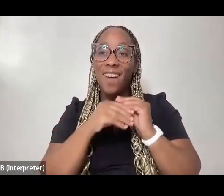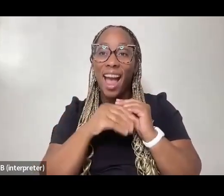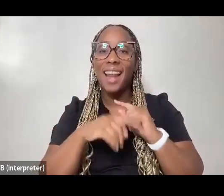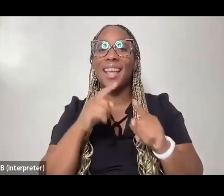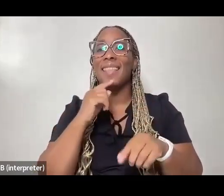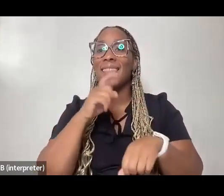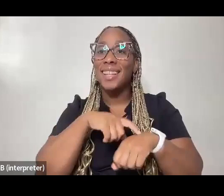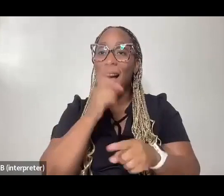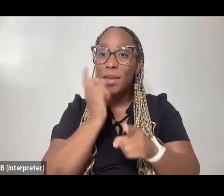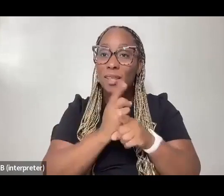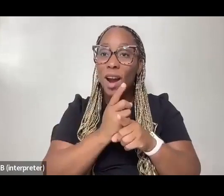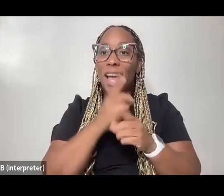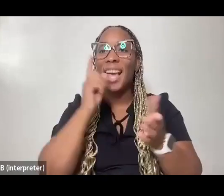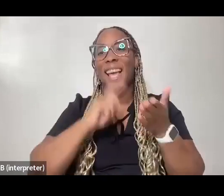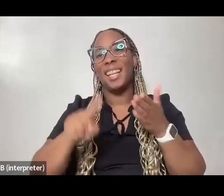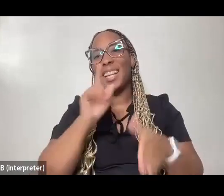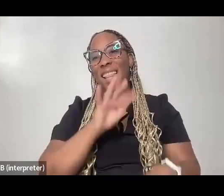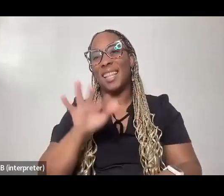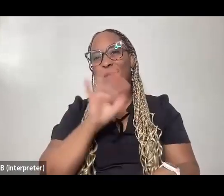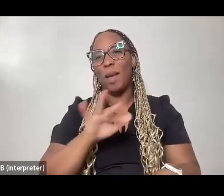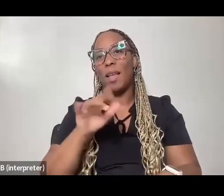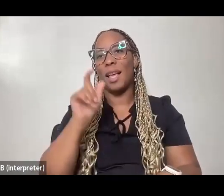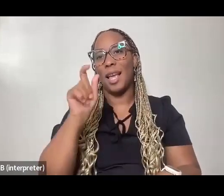correct, and check your spelling and punctuation.